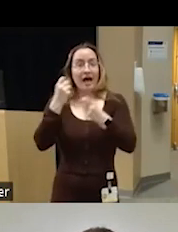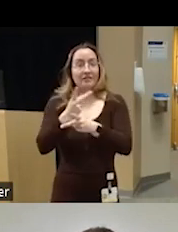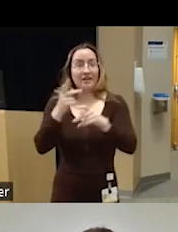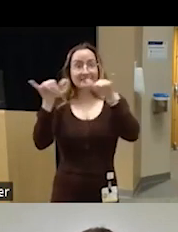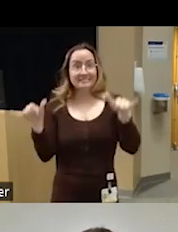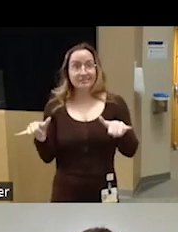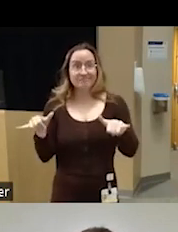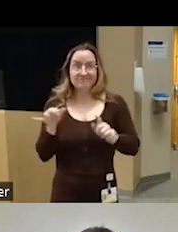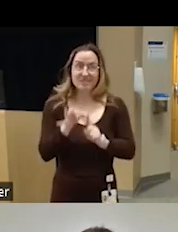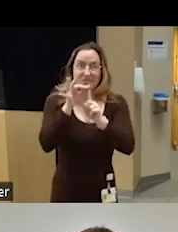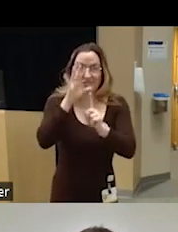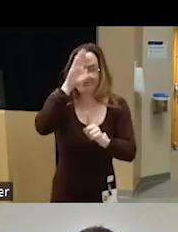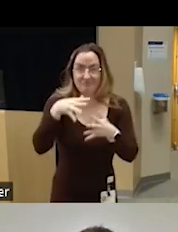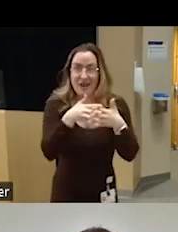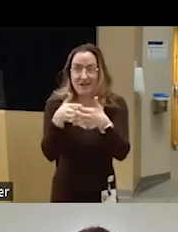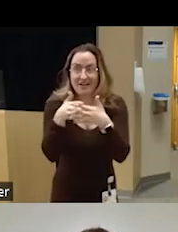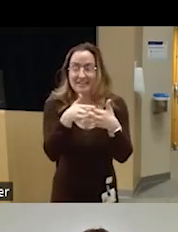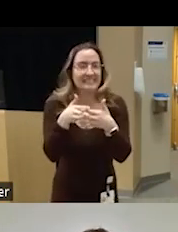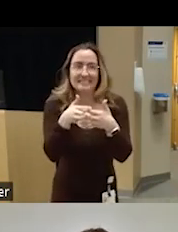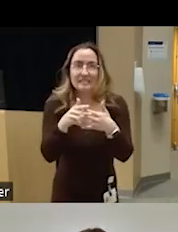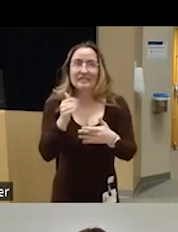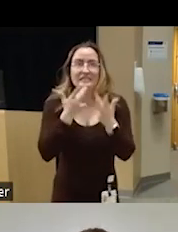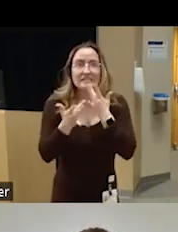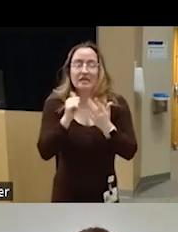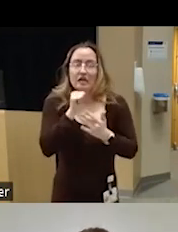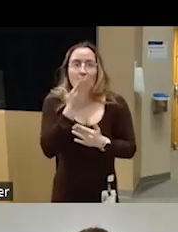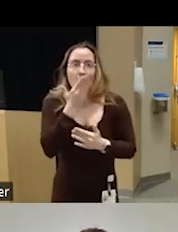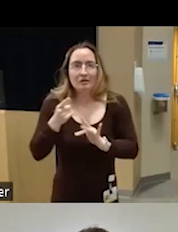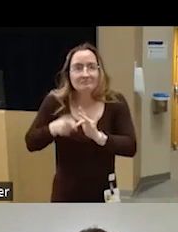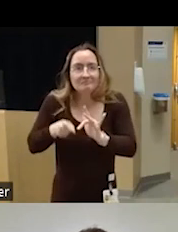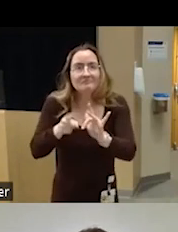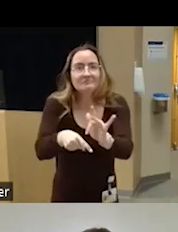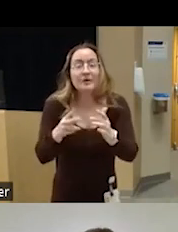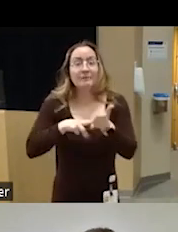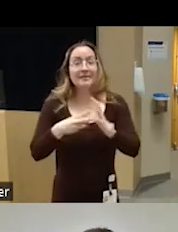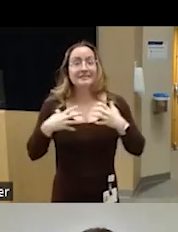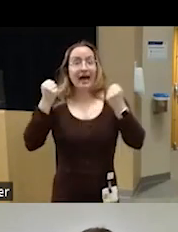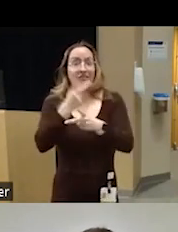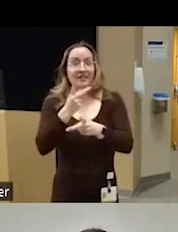and that also leads to disintegration of Health Care and we've also contributed